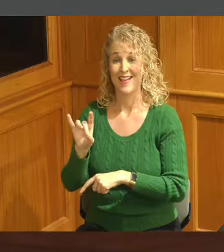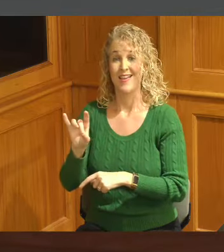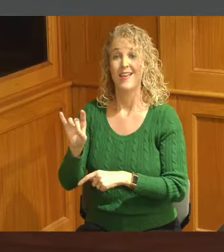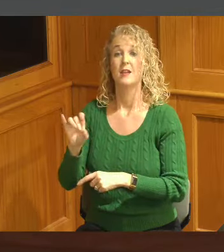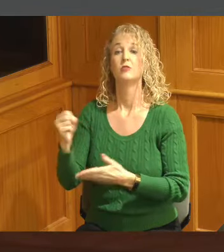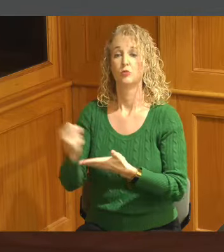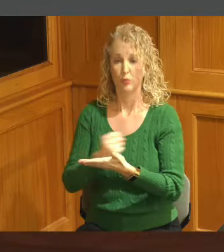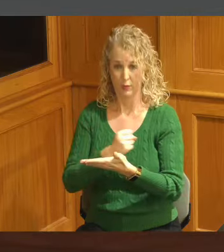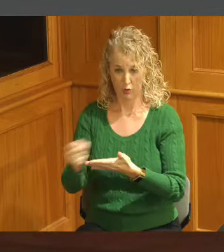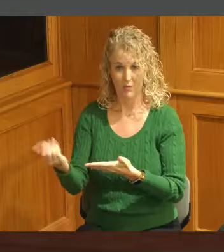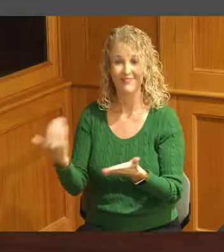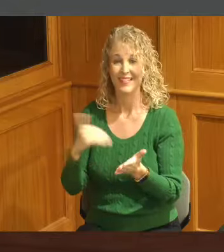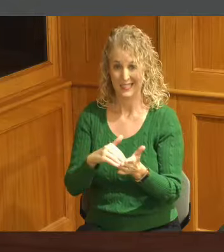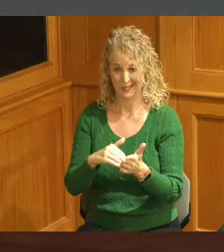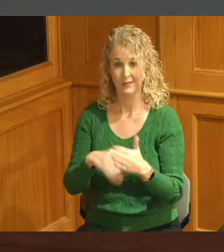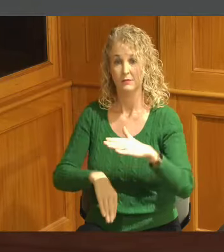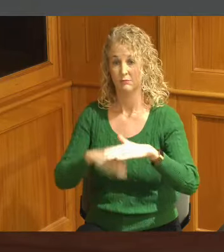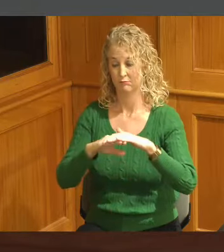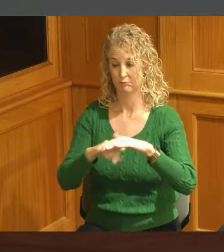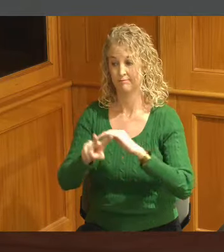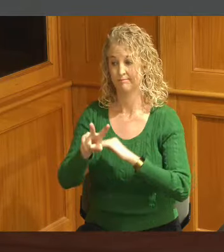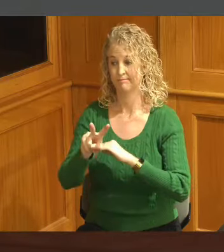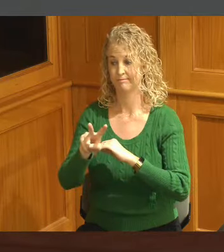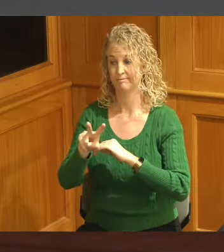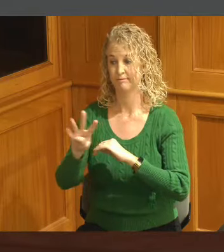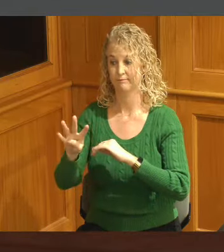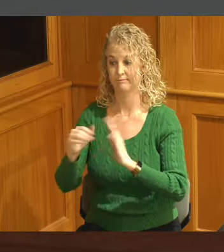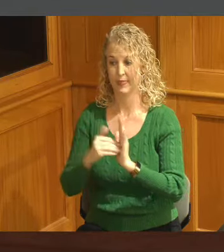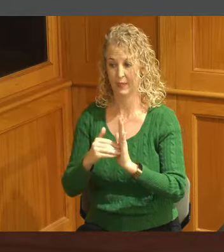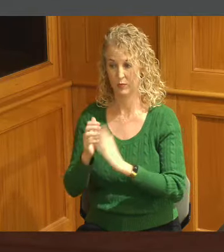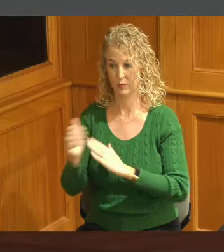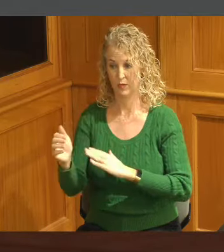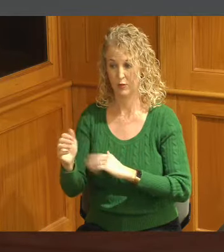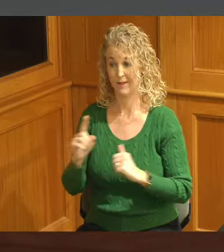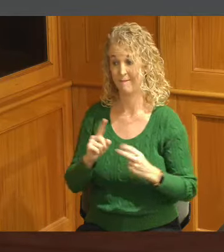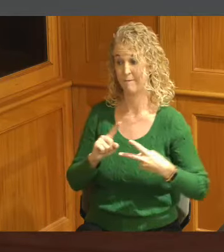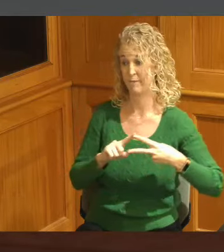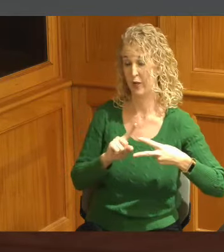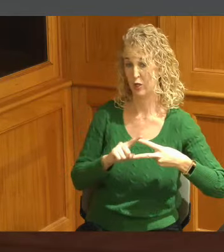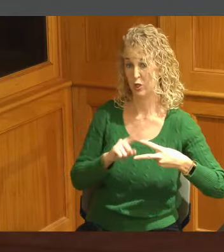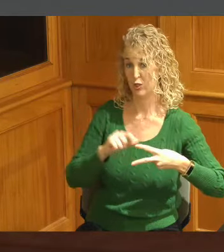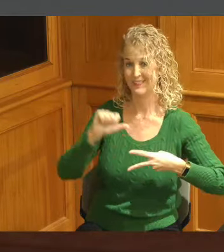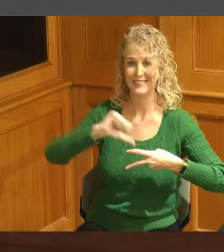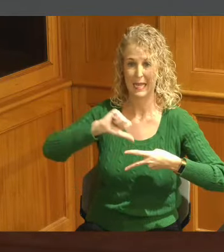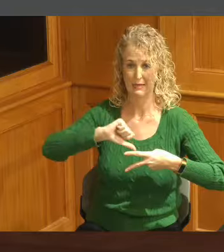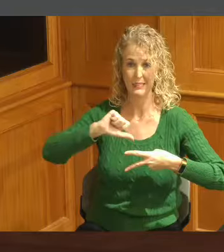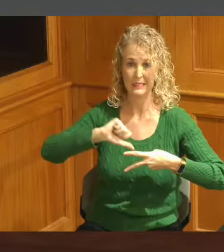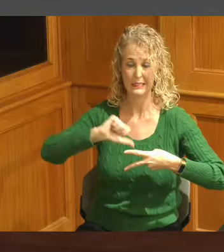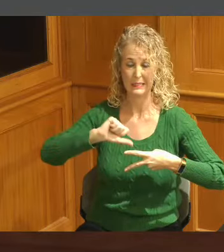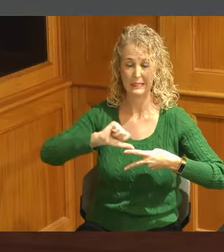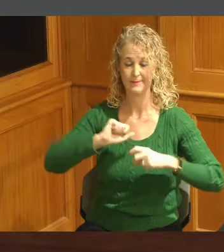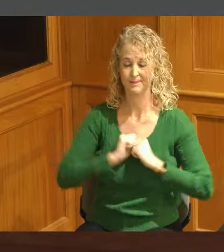credit cards in the Coroner's office for $24,000. The first of those relates to fuel purchases.